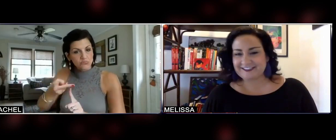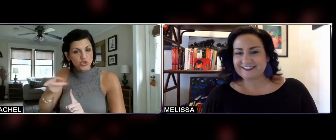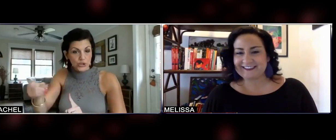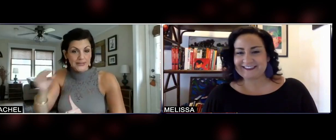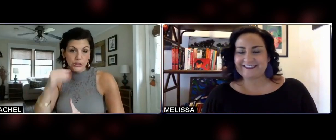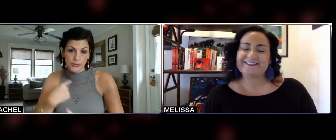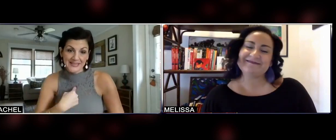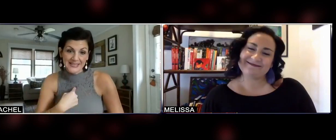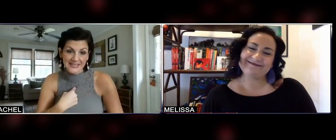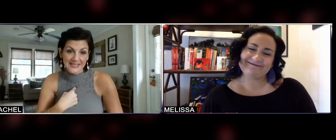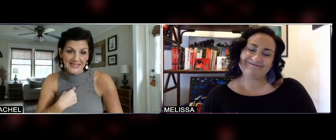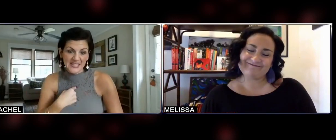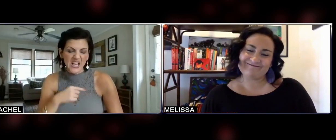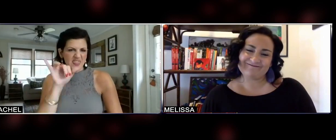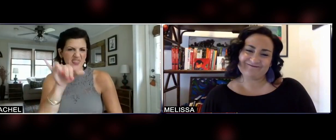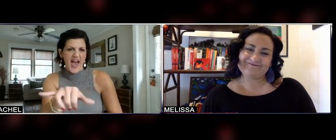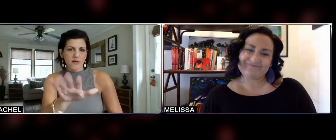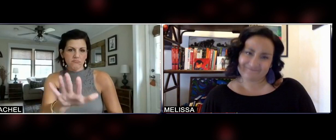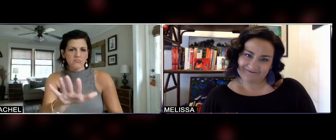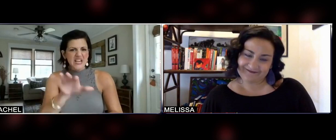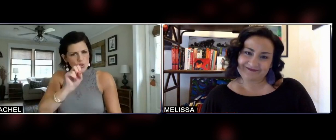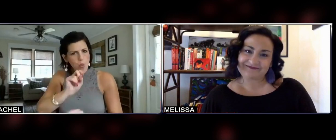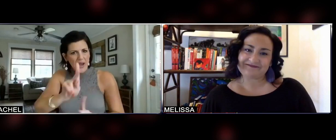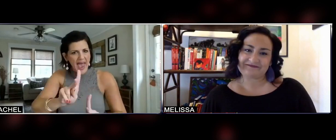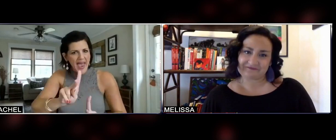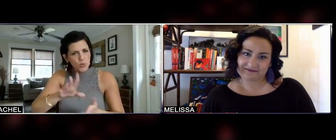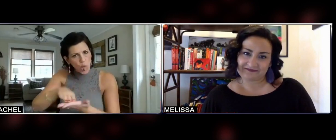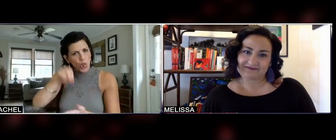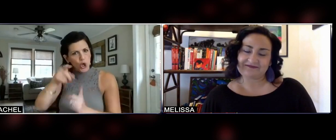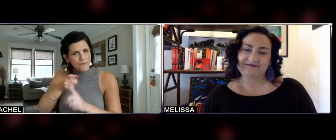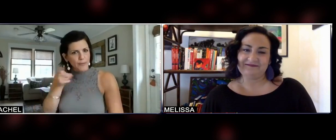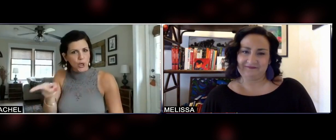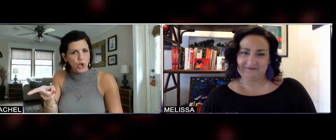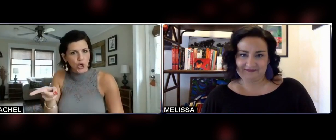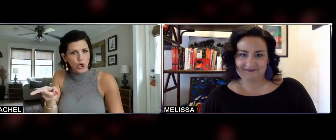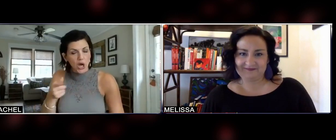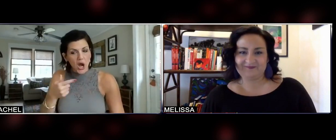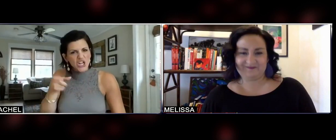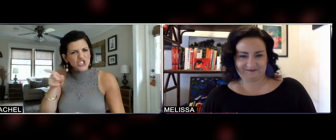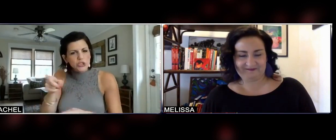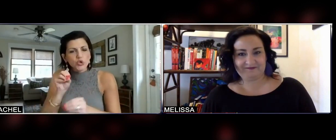That's okay! I'm learning.